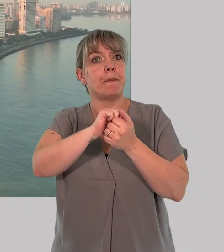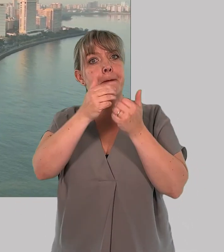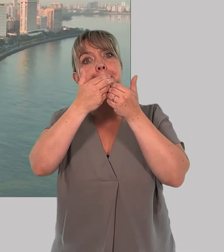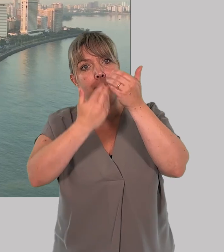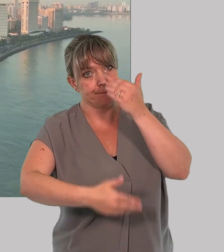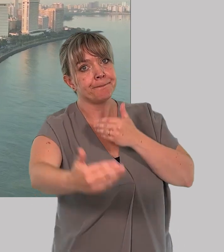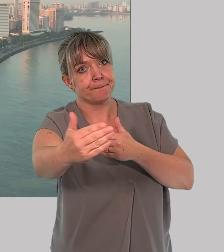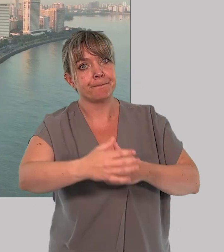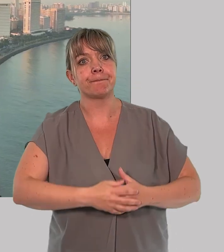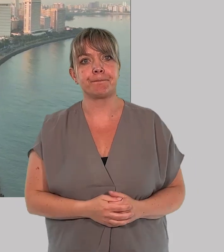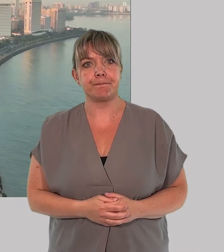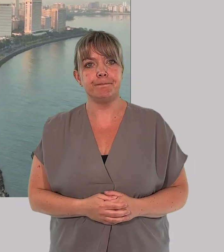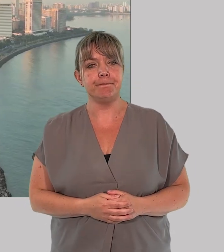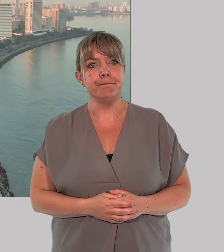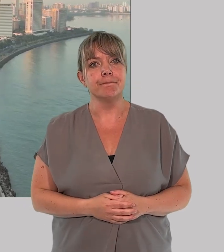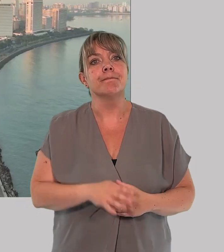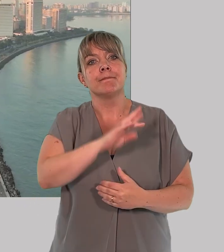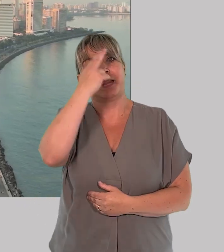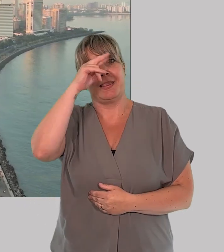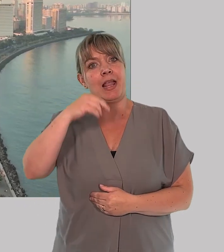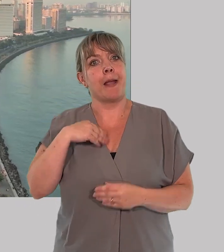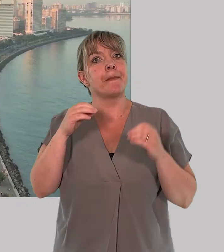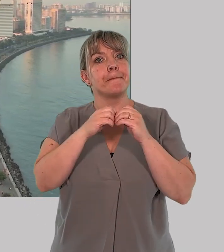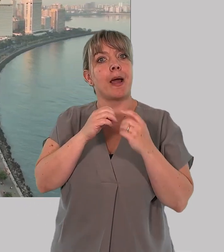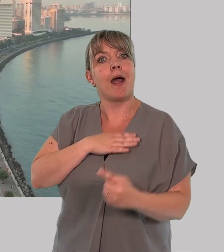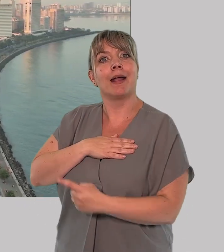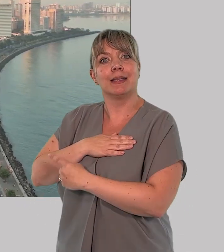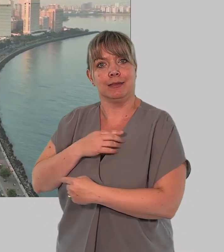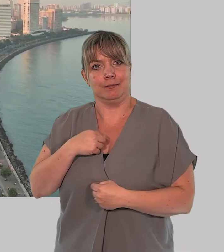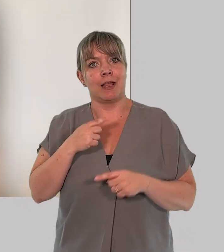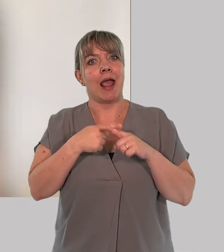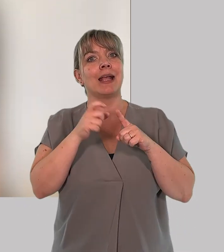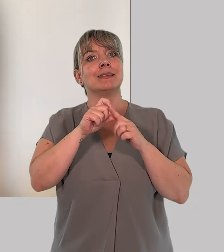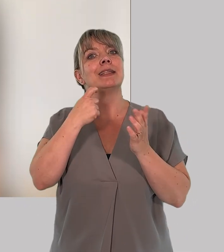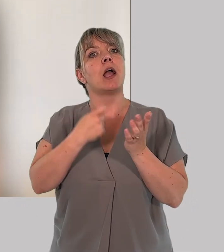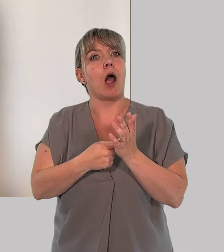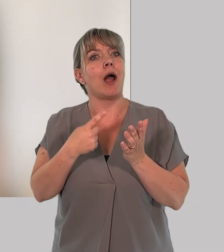Hi, my name is Bhakti. I am an XDR tuberculosis survivor.